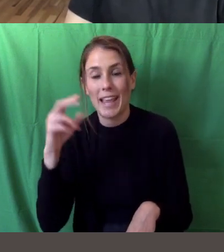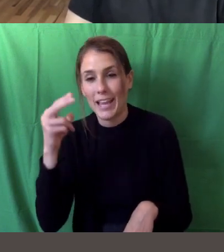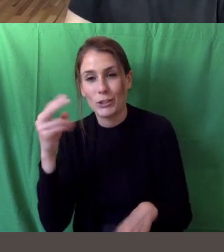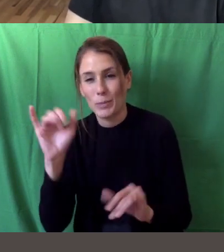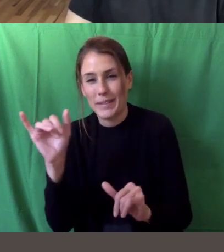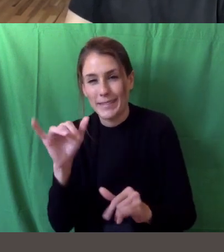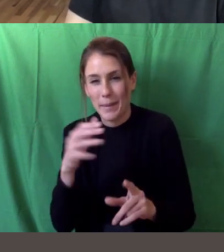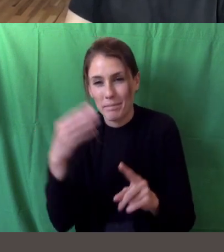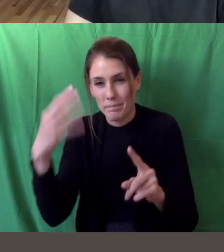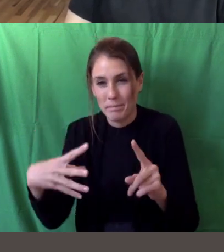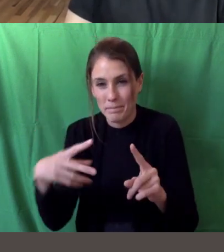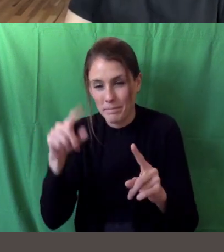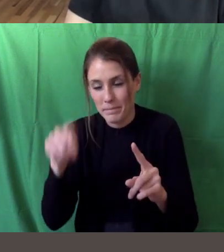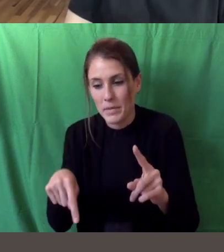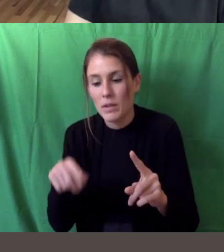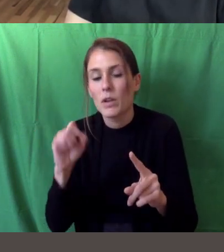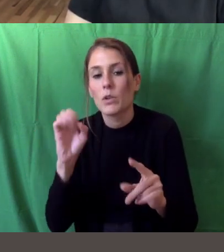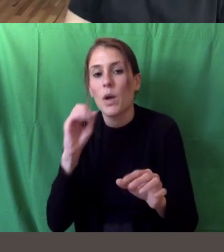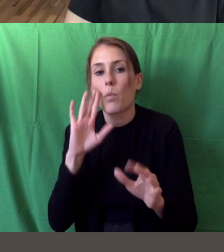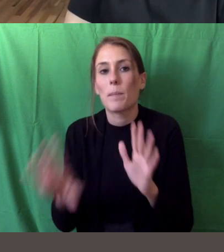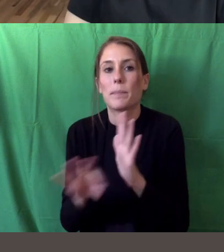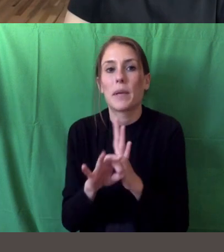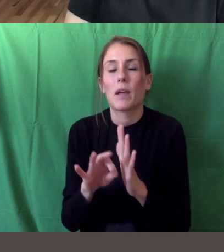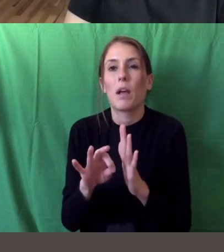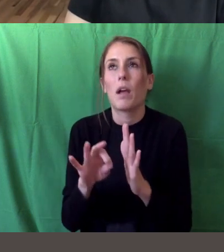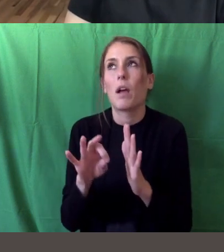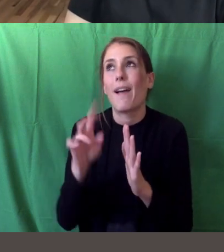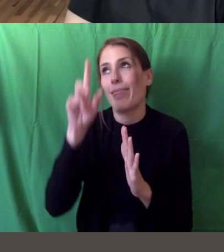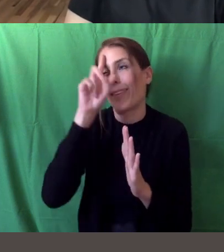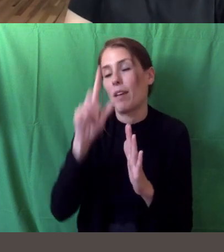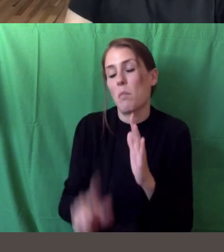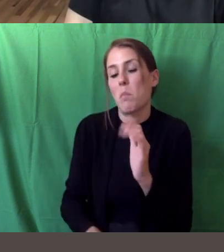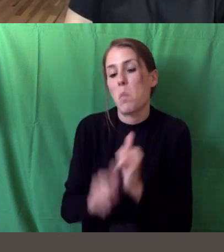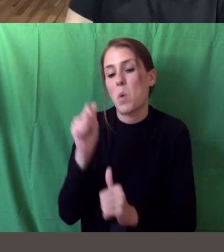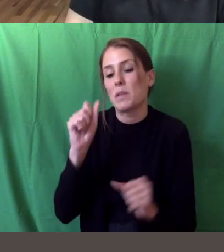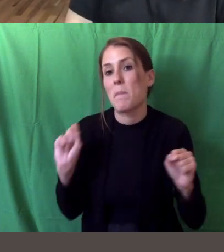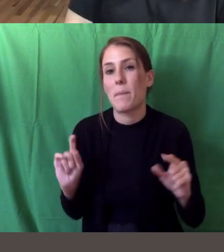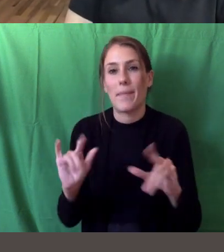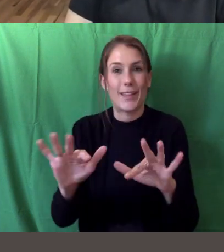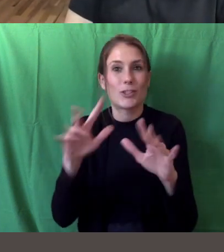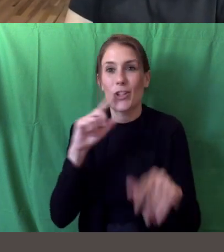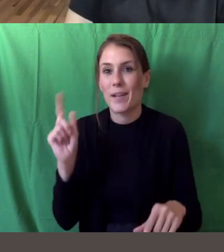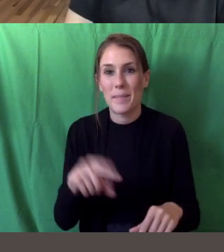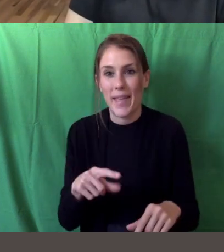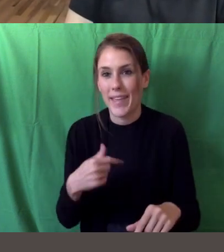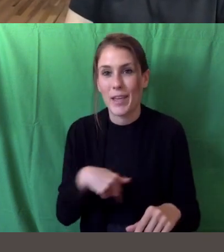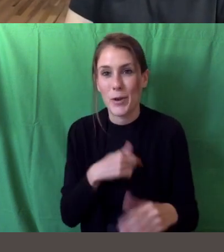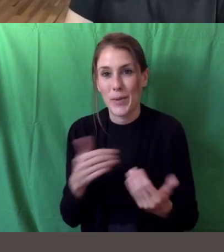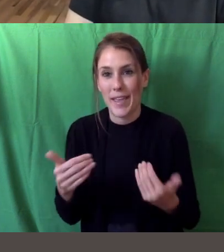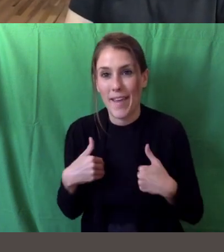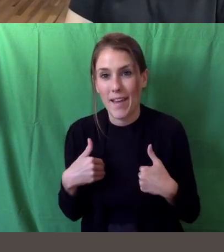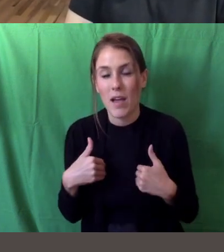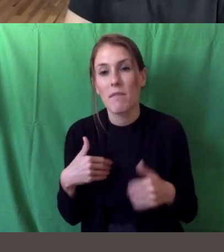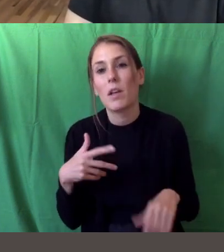I'm going to be selecting, what I would argue is maybe the most magical command that the Azure Developer CLI has to offer.